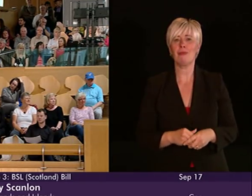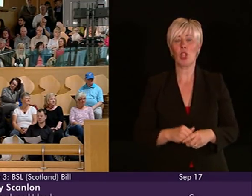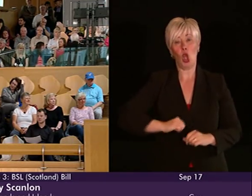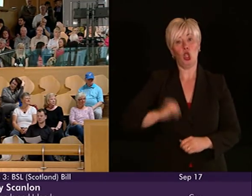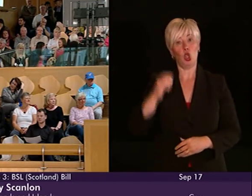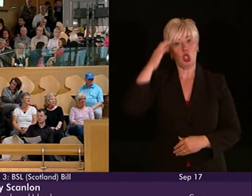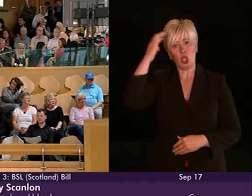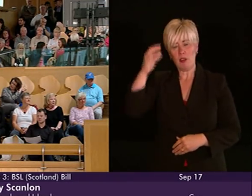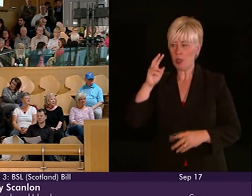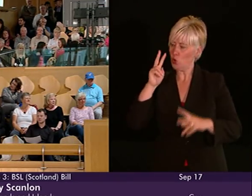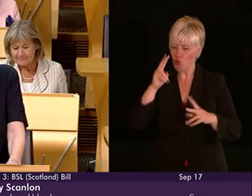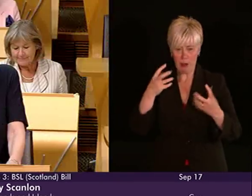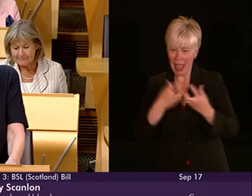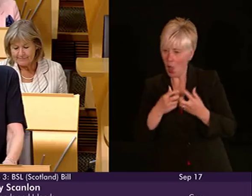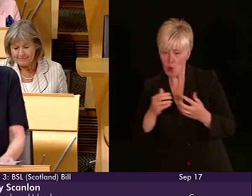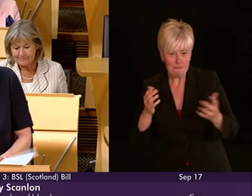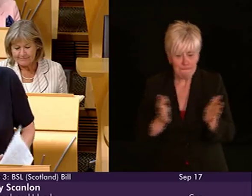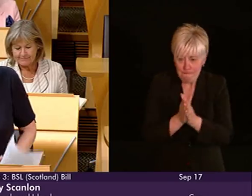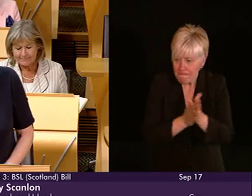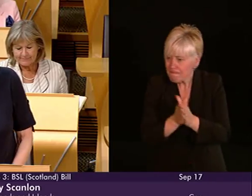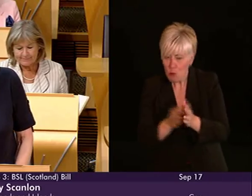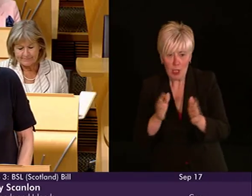to incentivise teachers to take up training and